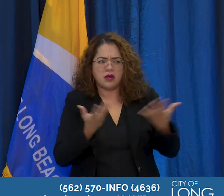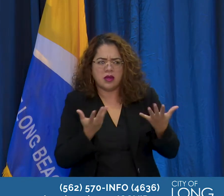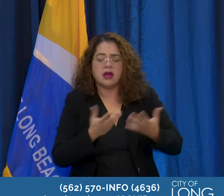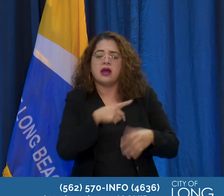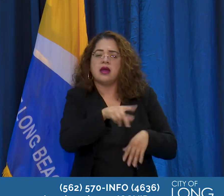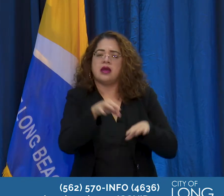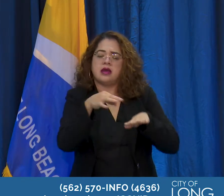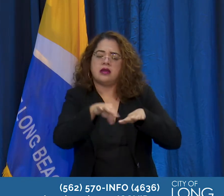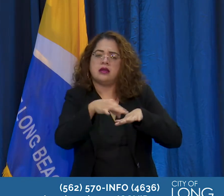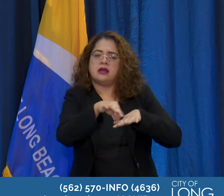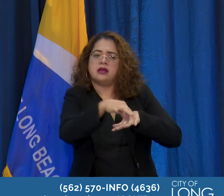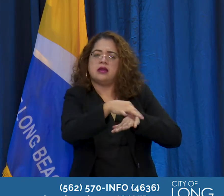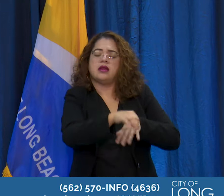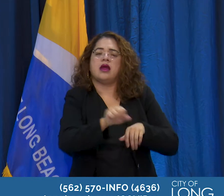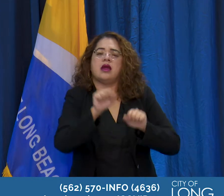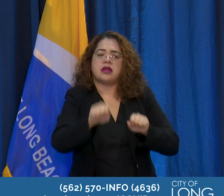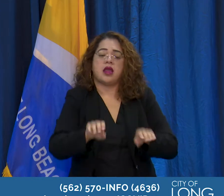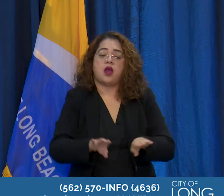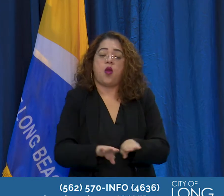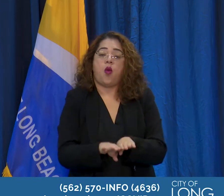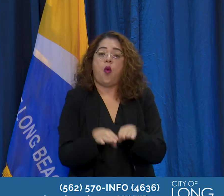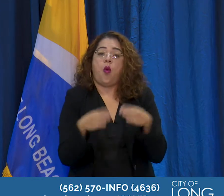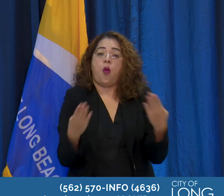opportunity to reopen in the days ahead.